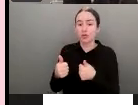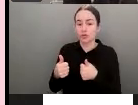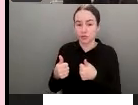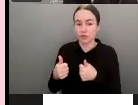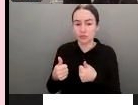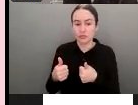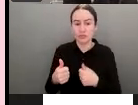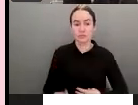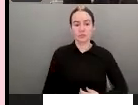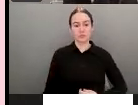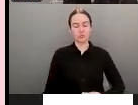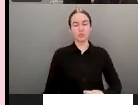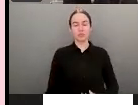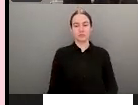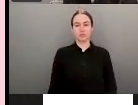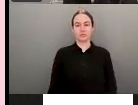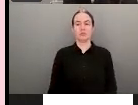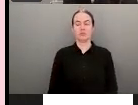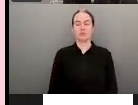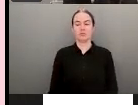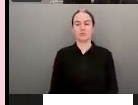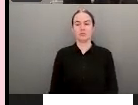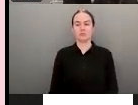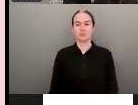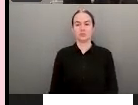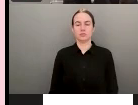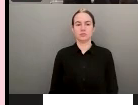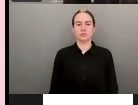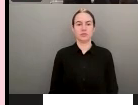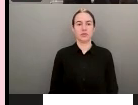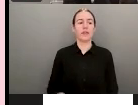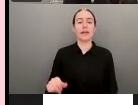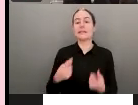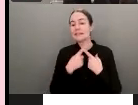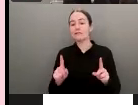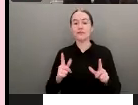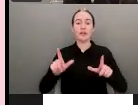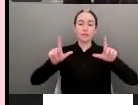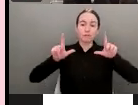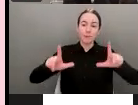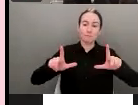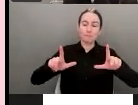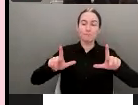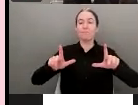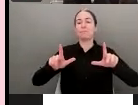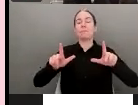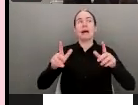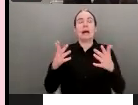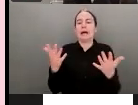And other frameworks hopefully have - not all, but most of them